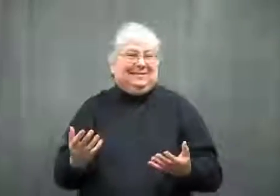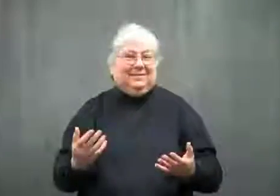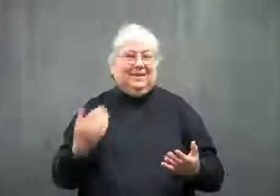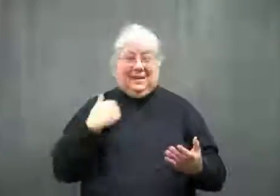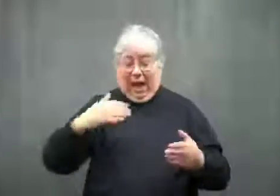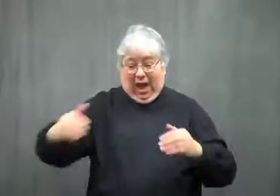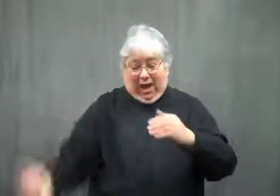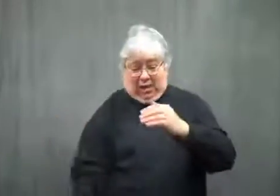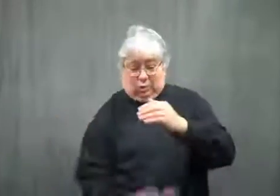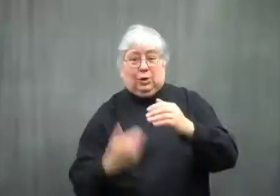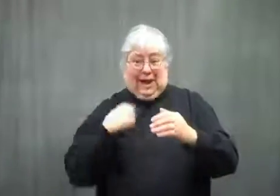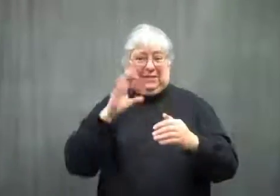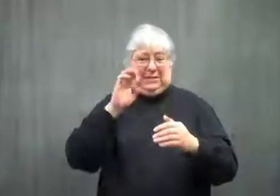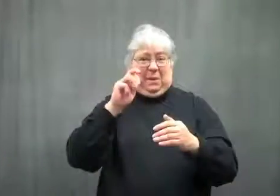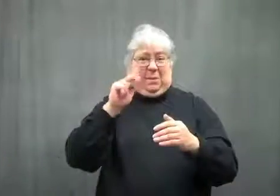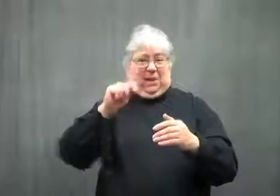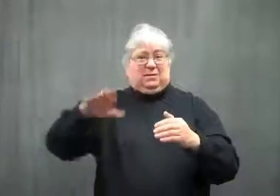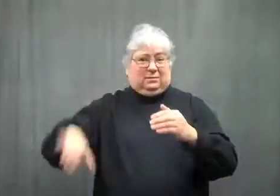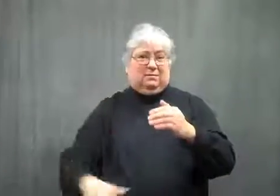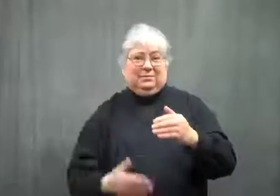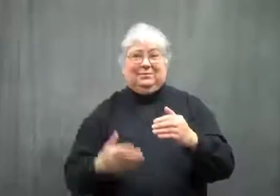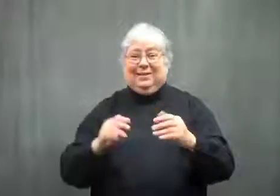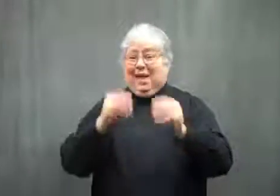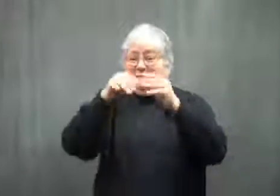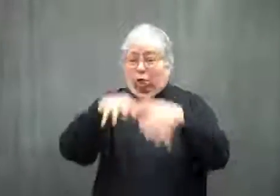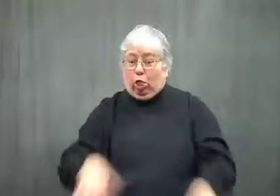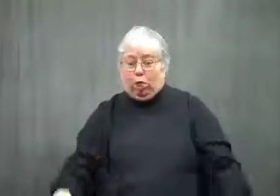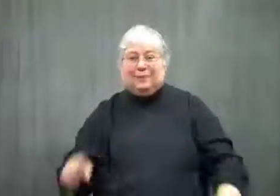There is cement underneath to catch it if it melts,